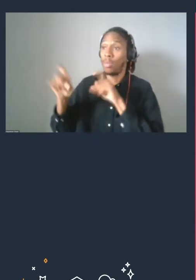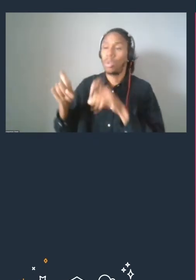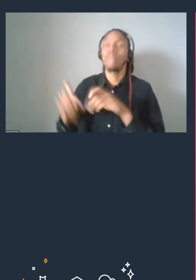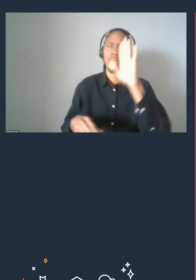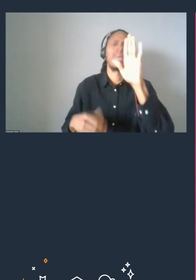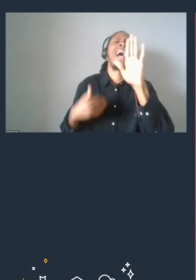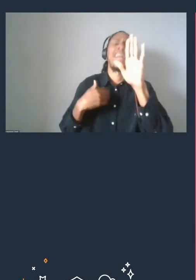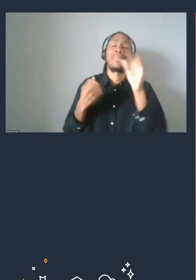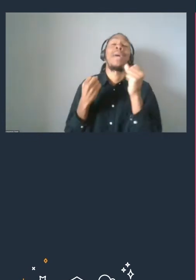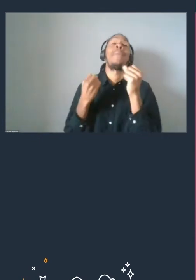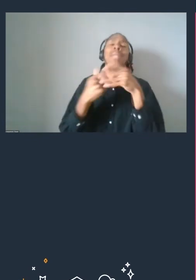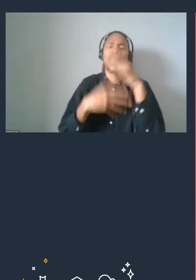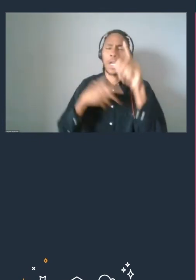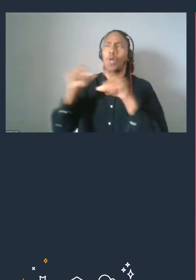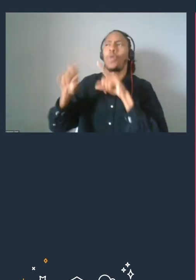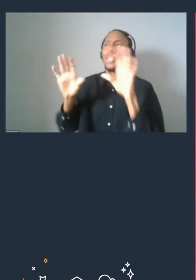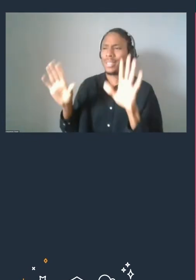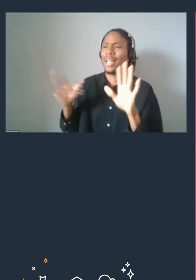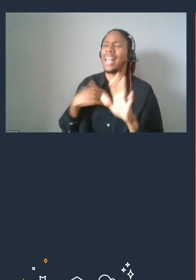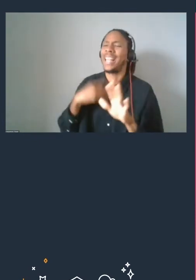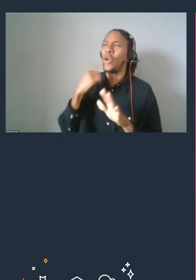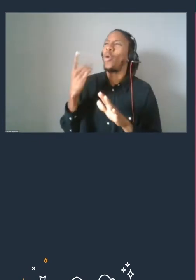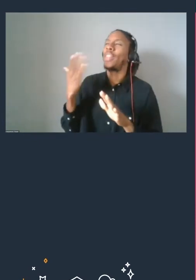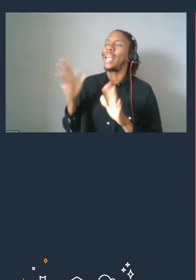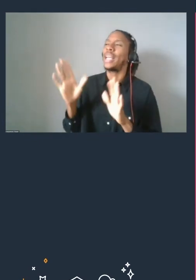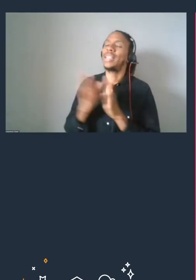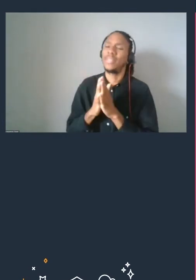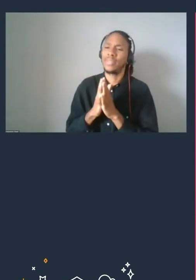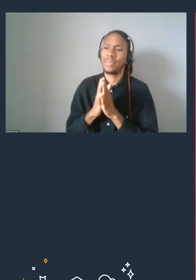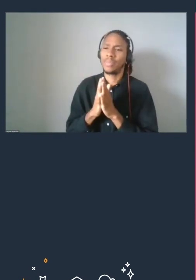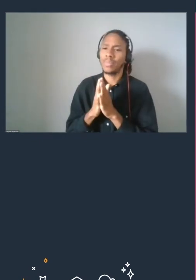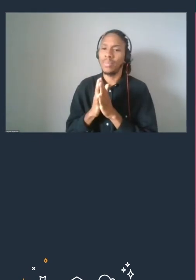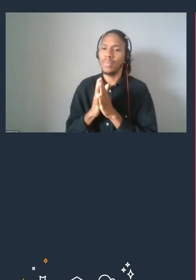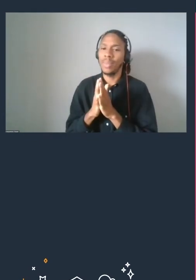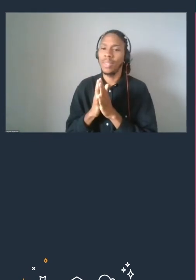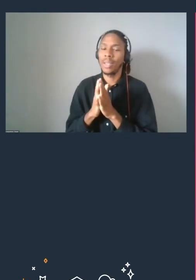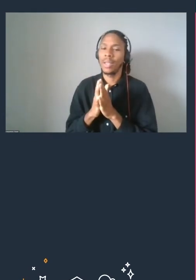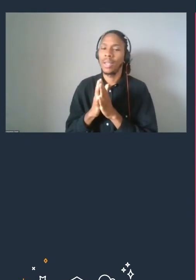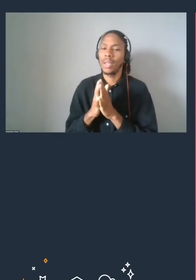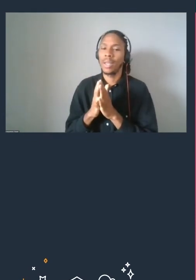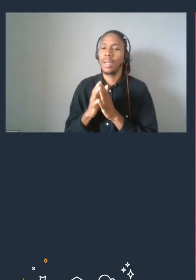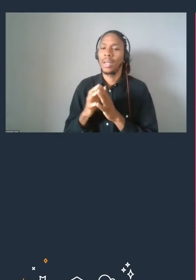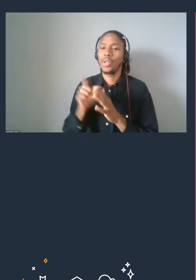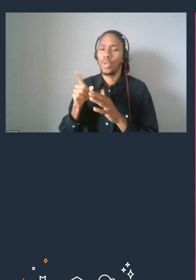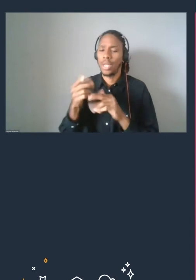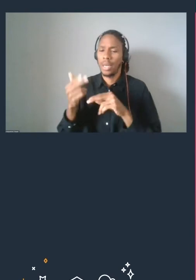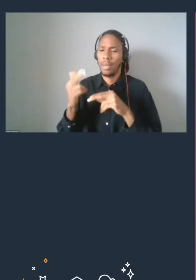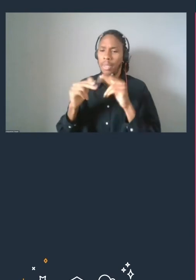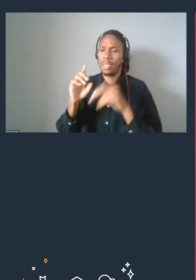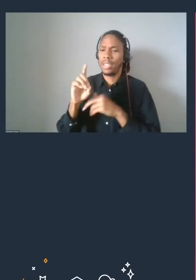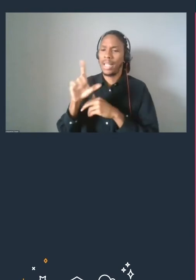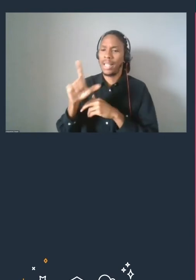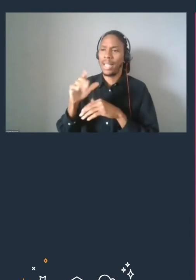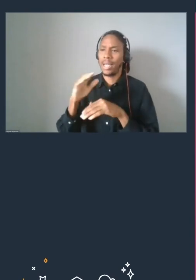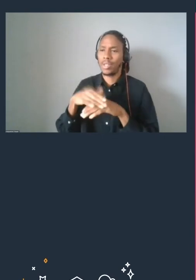I think one thing that since you can build your data lake on top of S3, one thing I'm curious about is like,